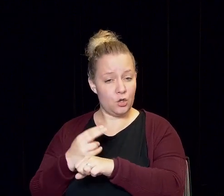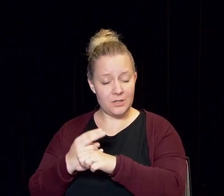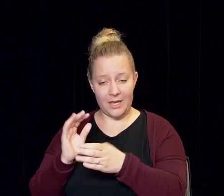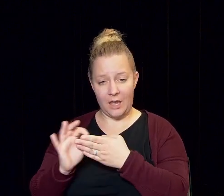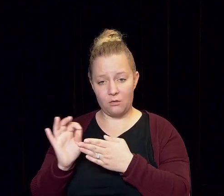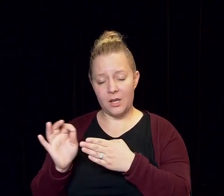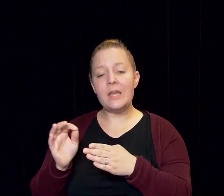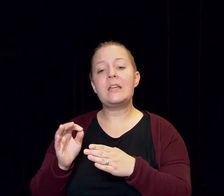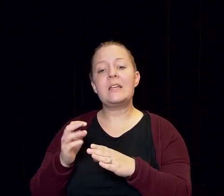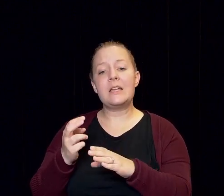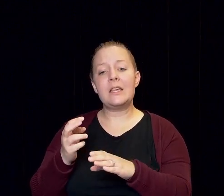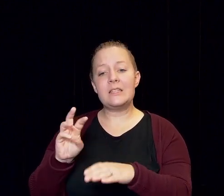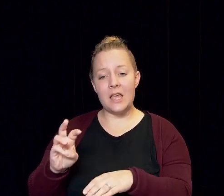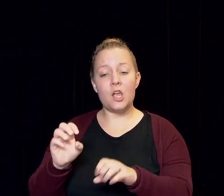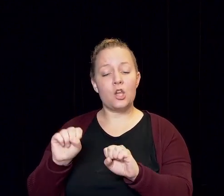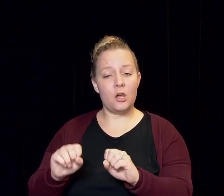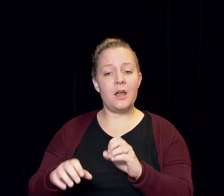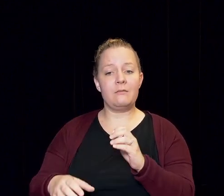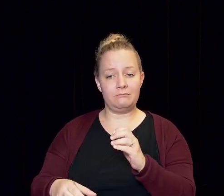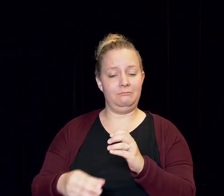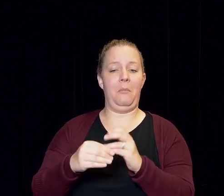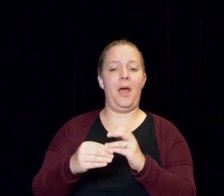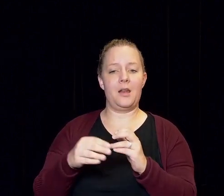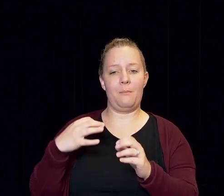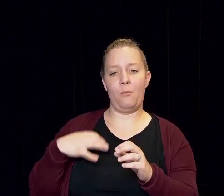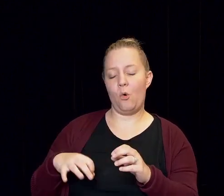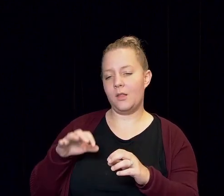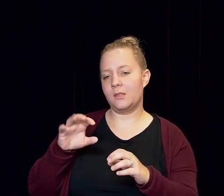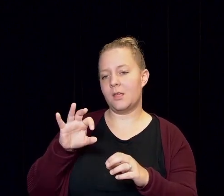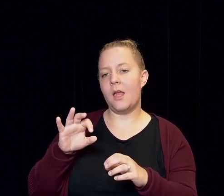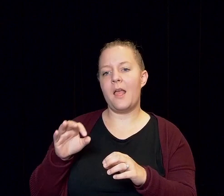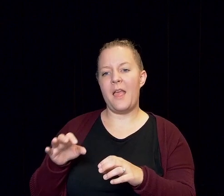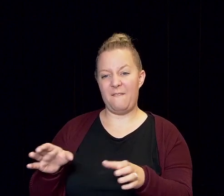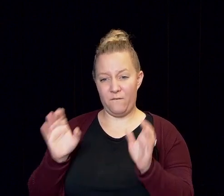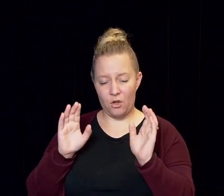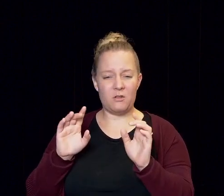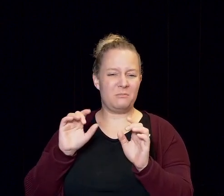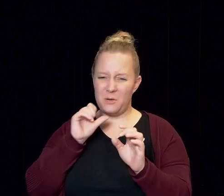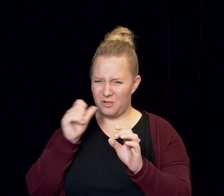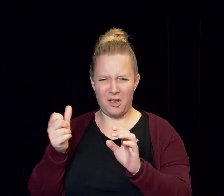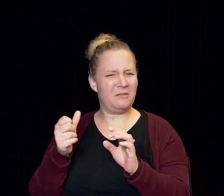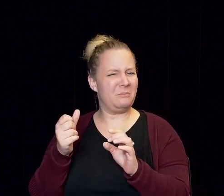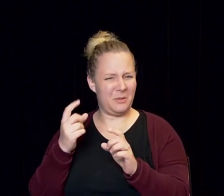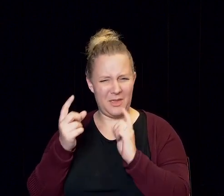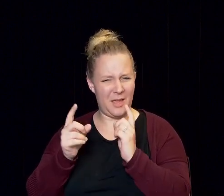We could get extra points and field goals and stuff but that's not what we are considering.